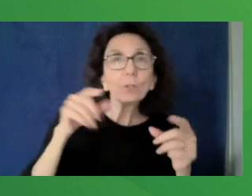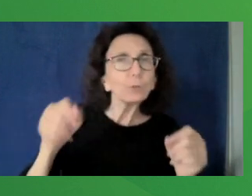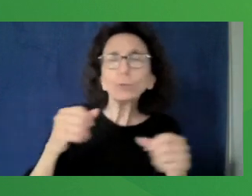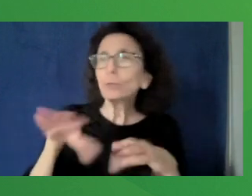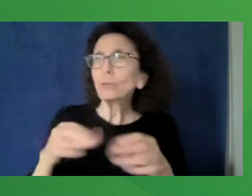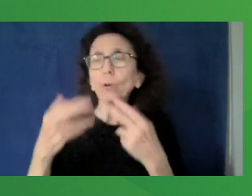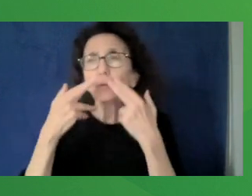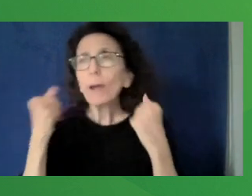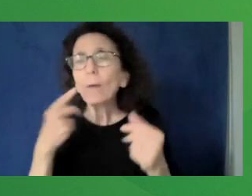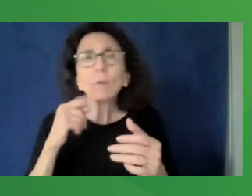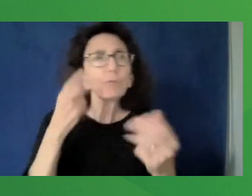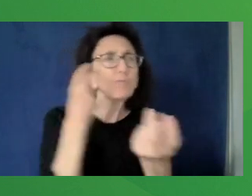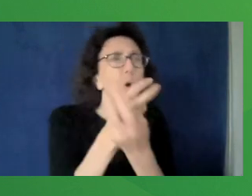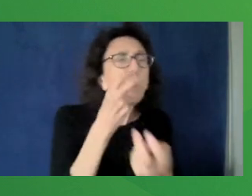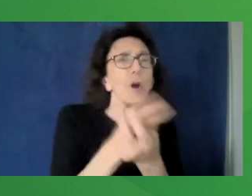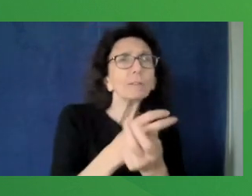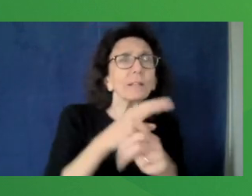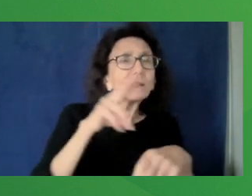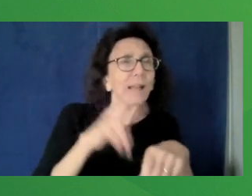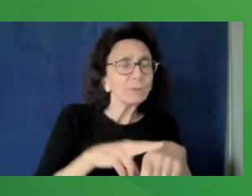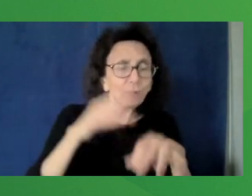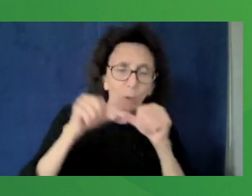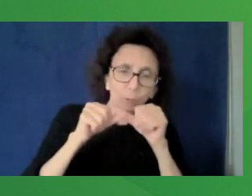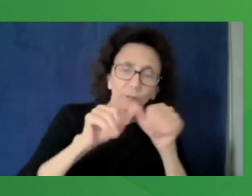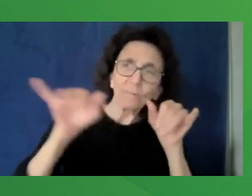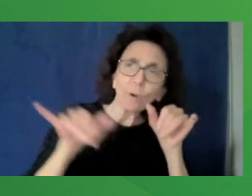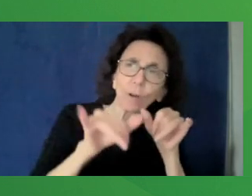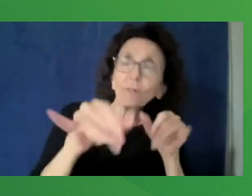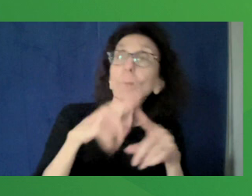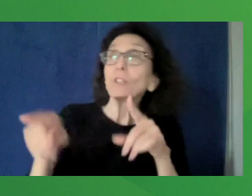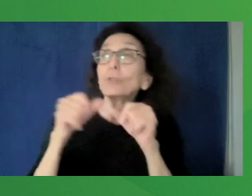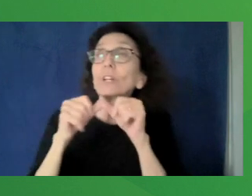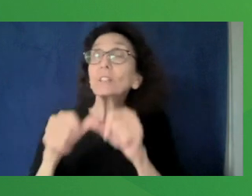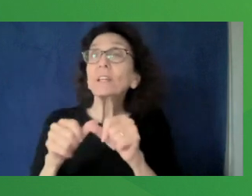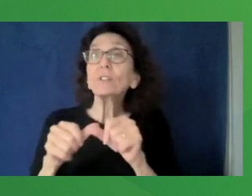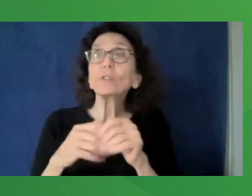mother nature that will last for a lifetime, but you'll continue to pursue the damage sometimes.